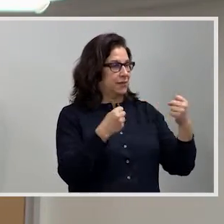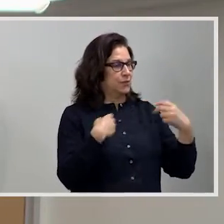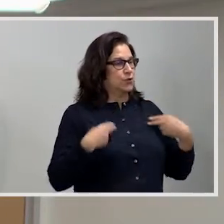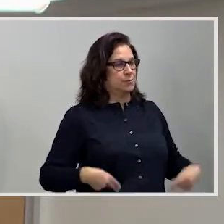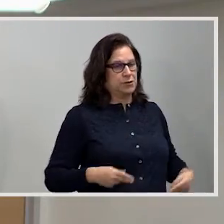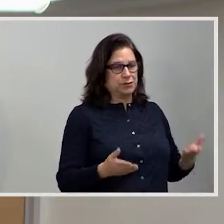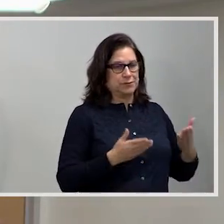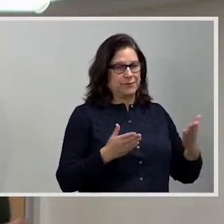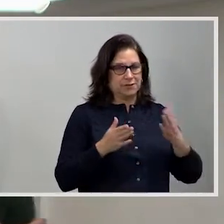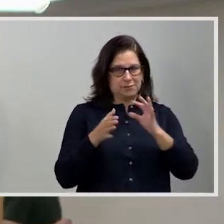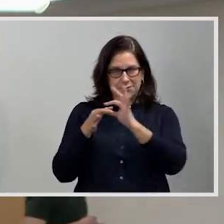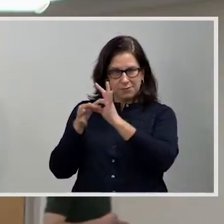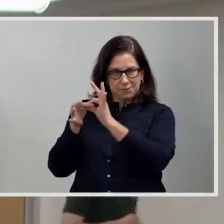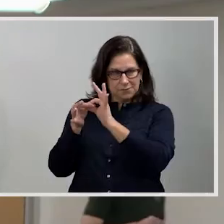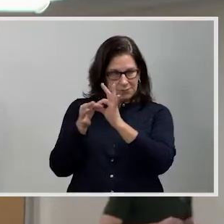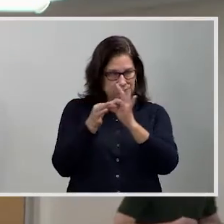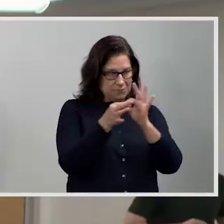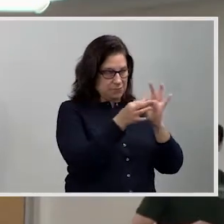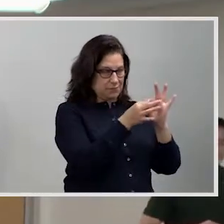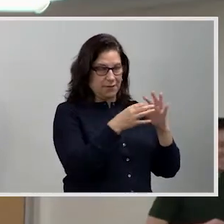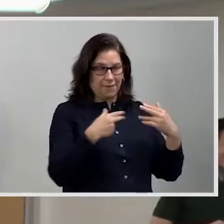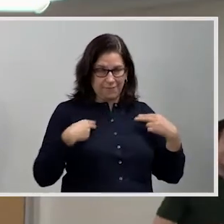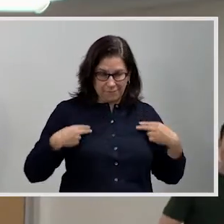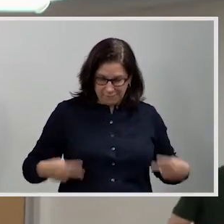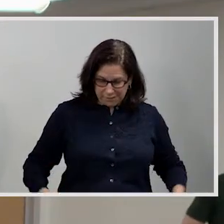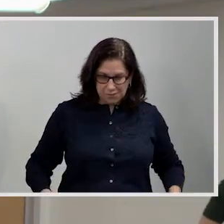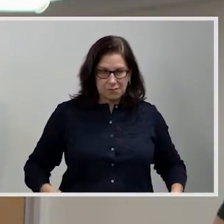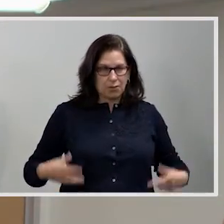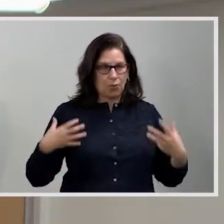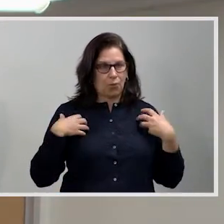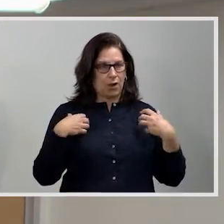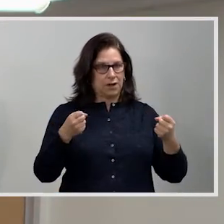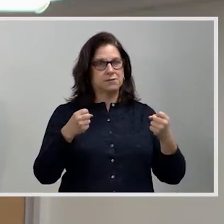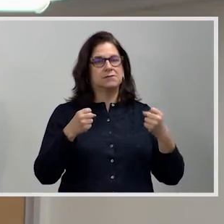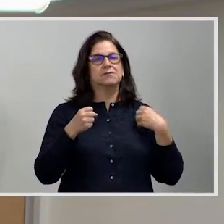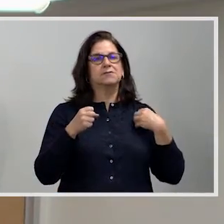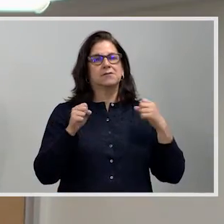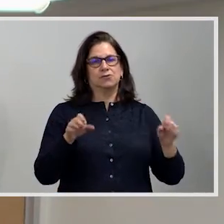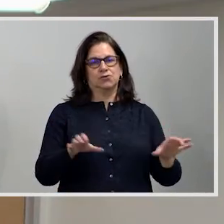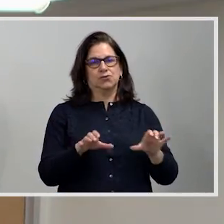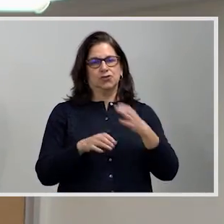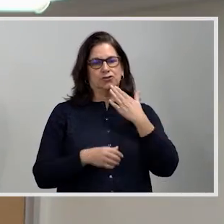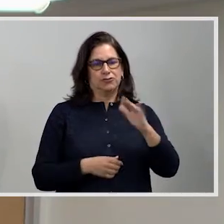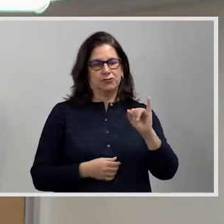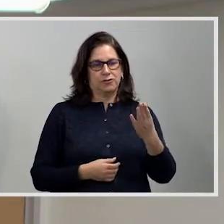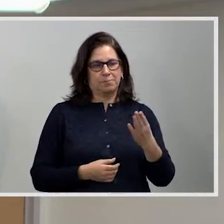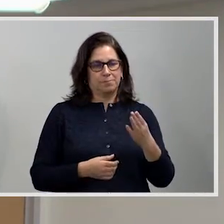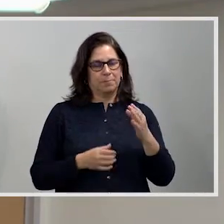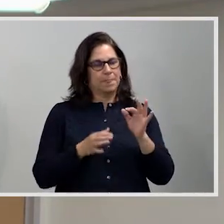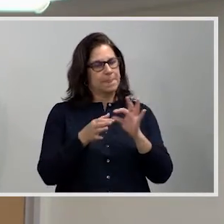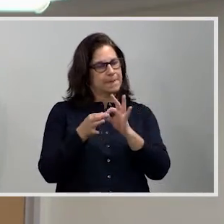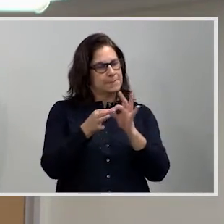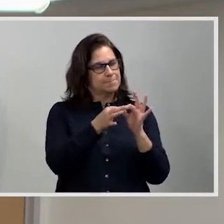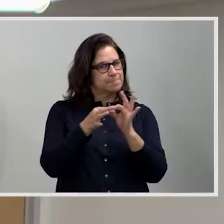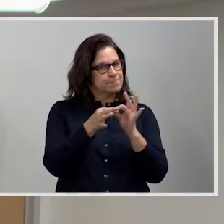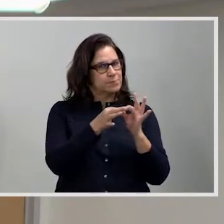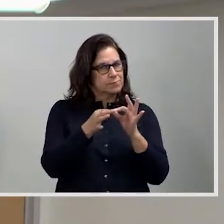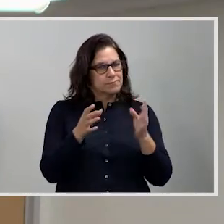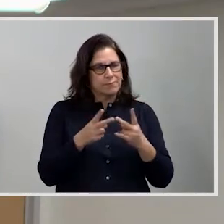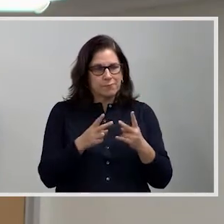YOU HAVE TO HAVE A MENTAL AWARENESS AND YOU HAVE TO HAVE